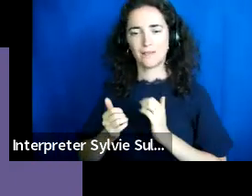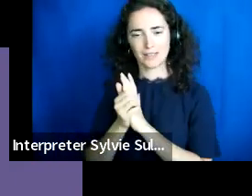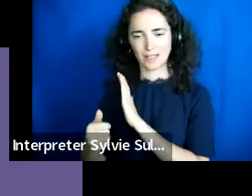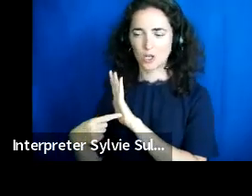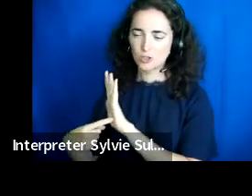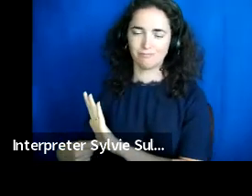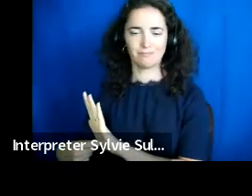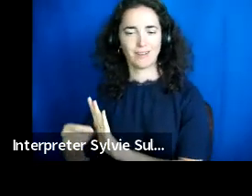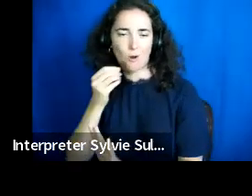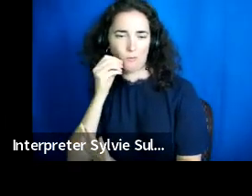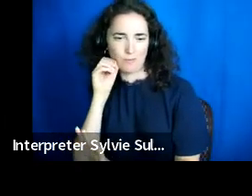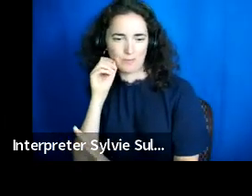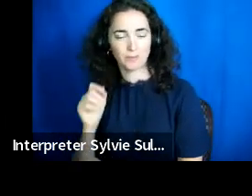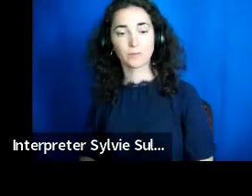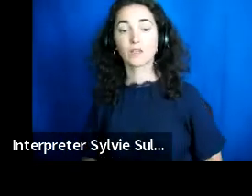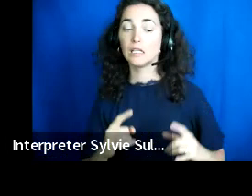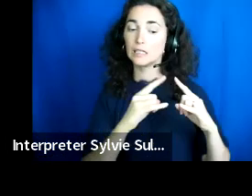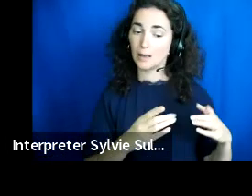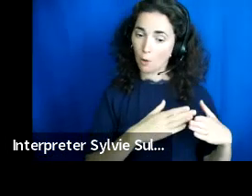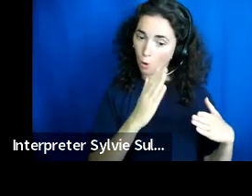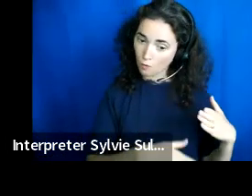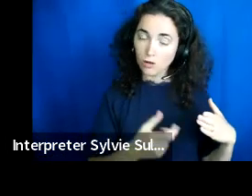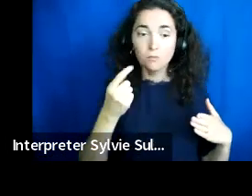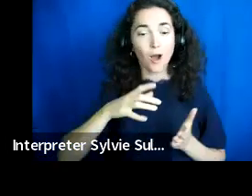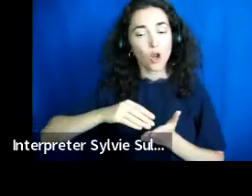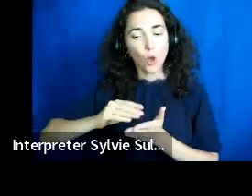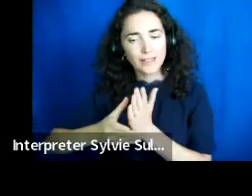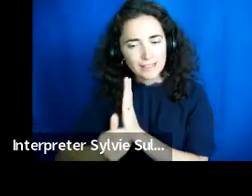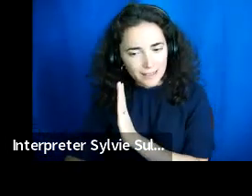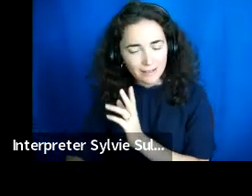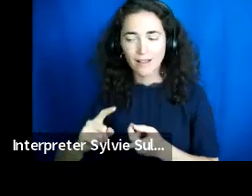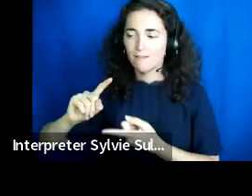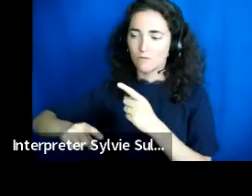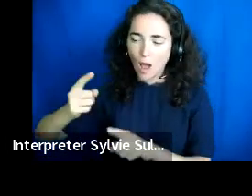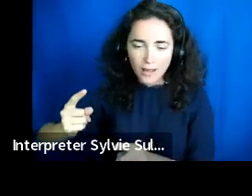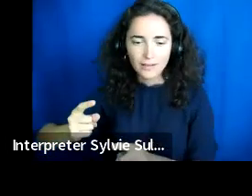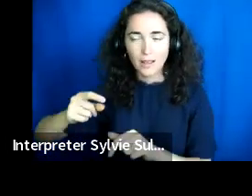Can't, maybe over, but the skills learned friends made and all the memories will last a lifetime.